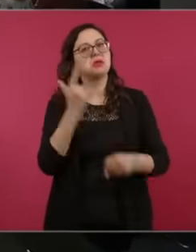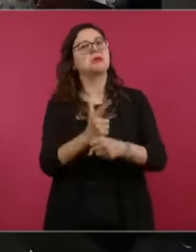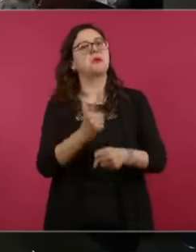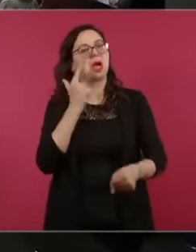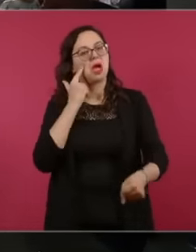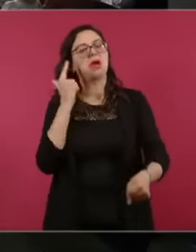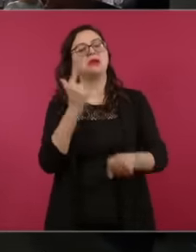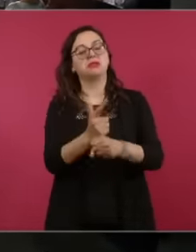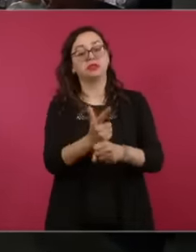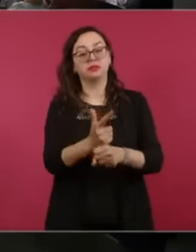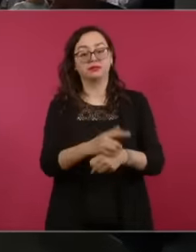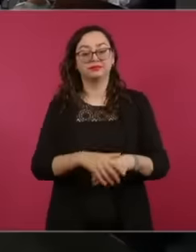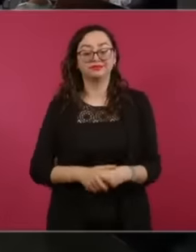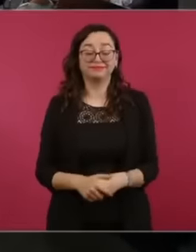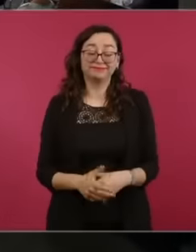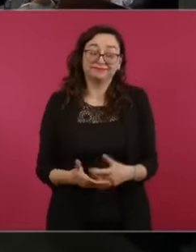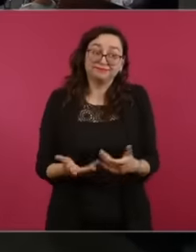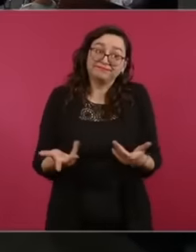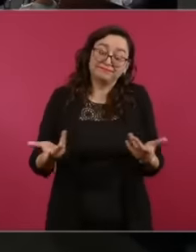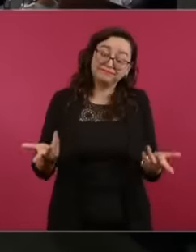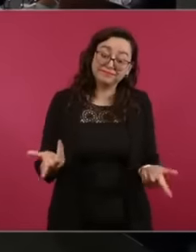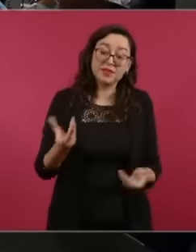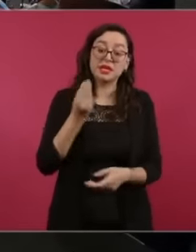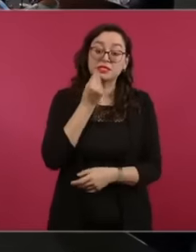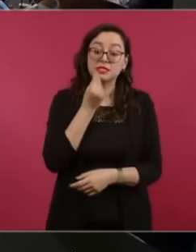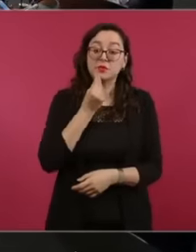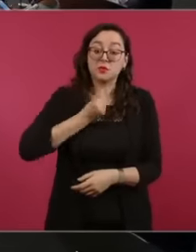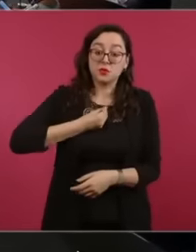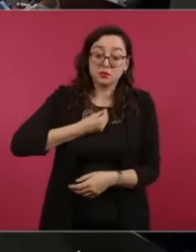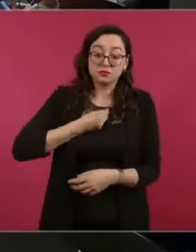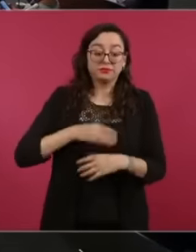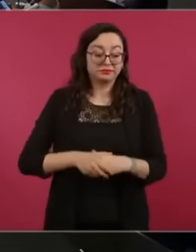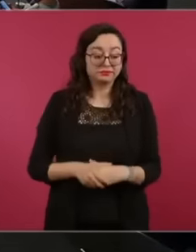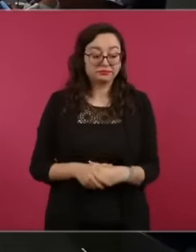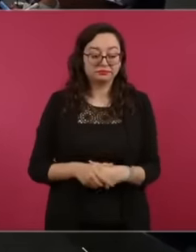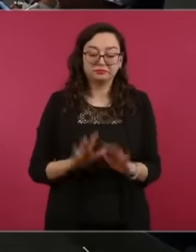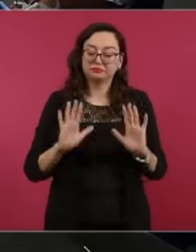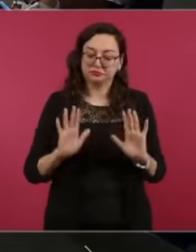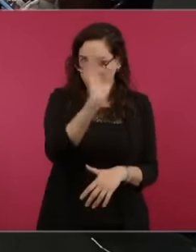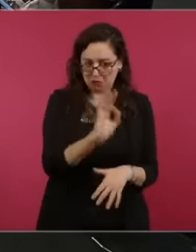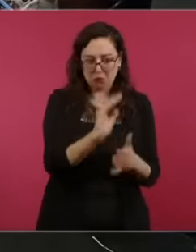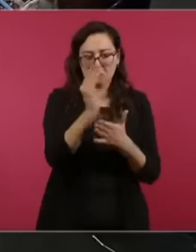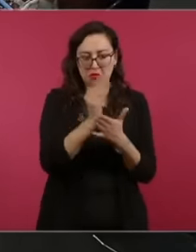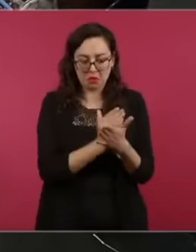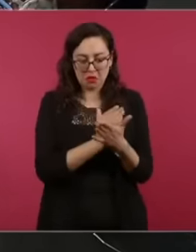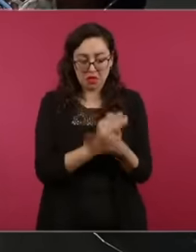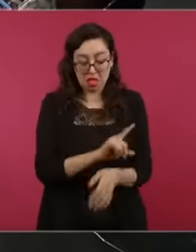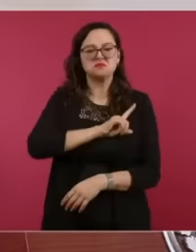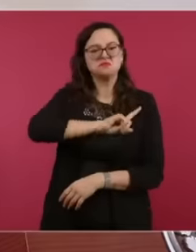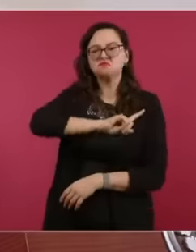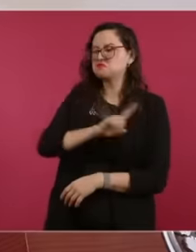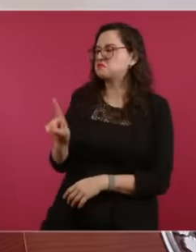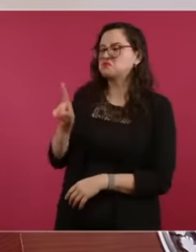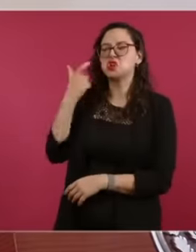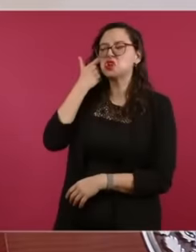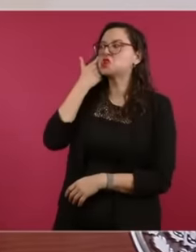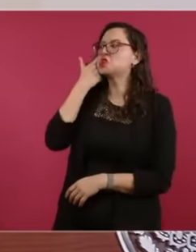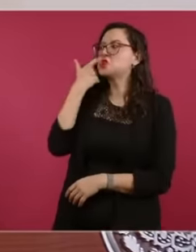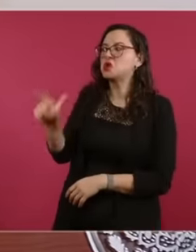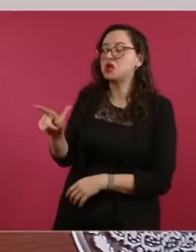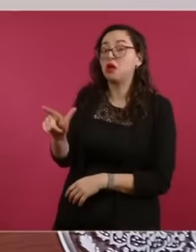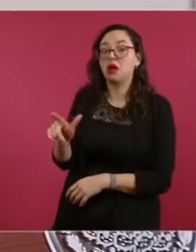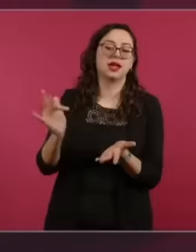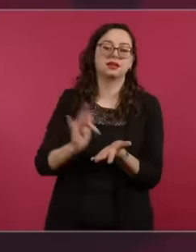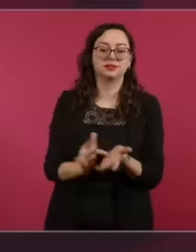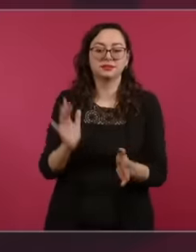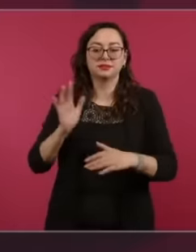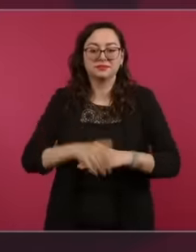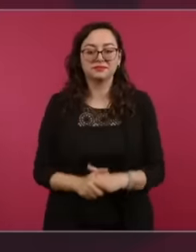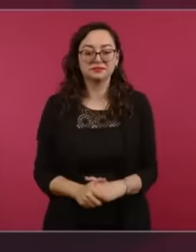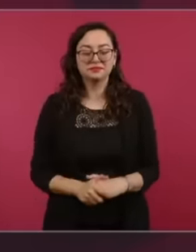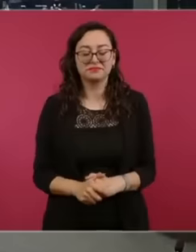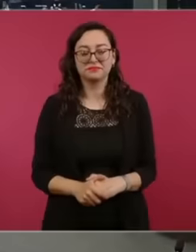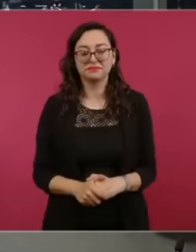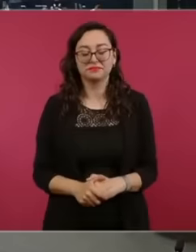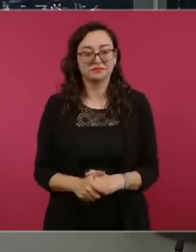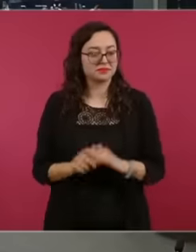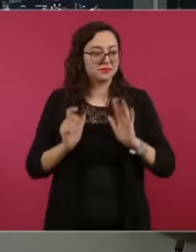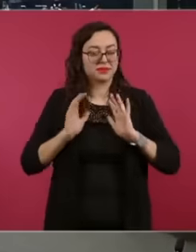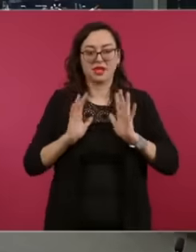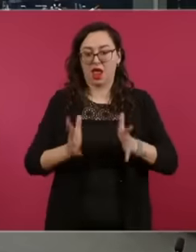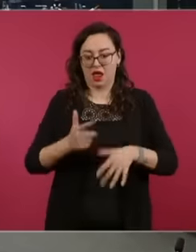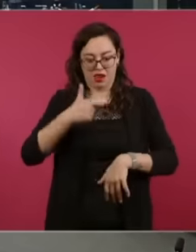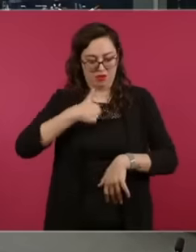? Then when he says he doesn't want it, I say, well, God exists. Yes,